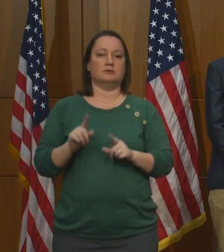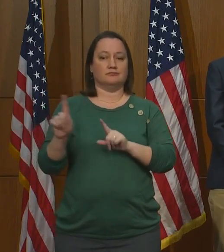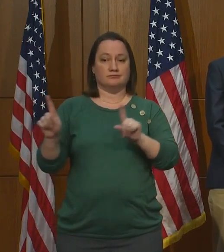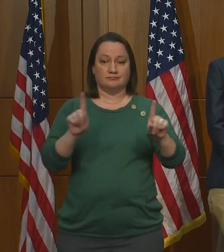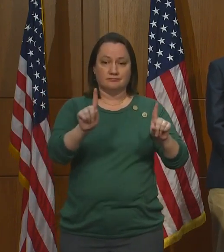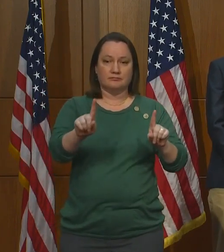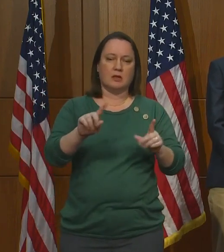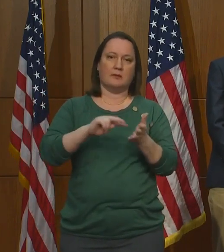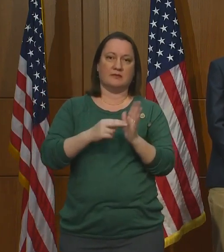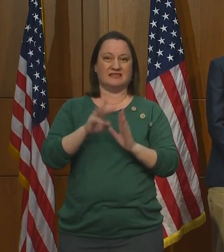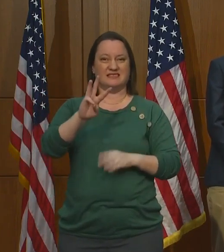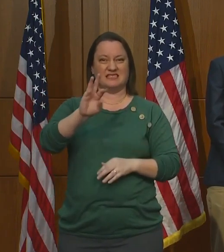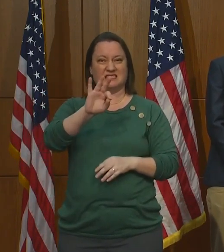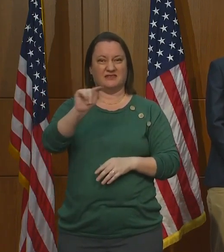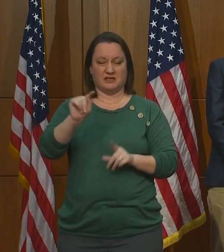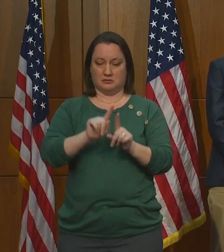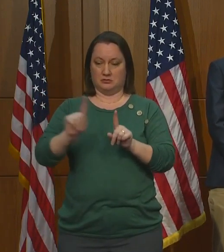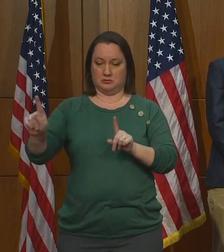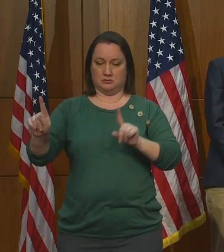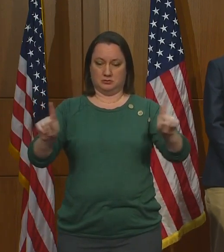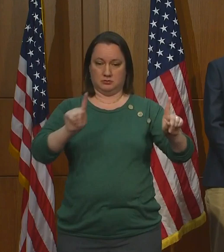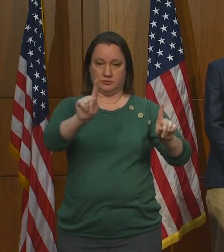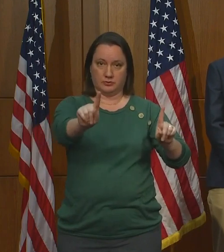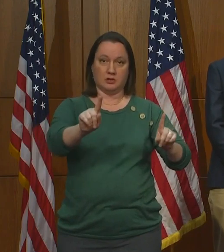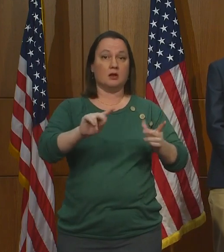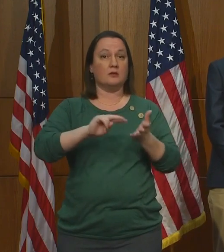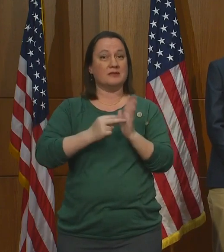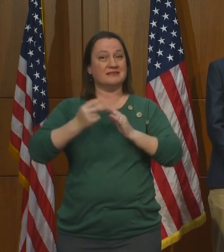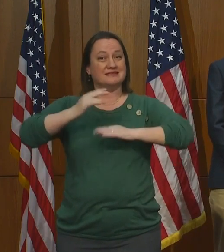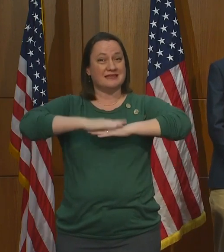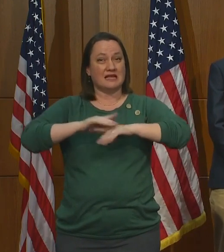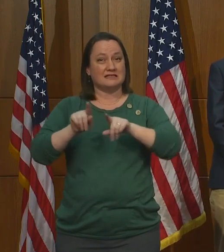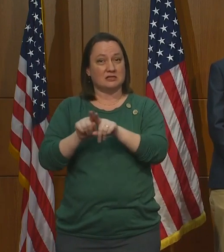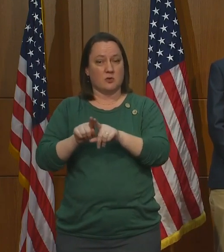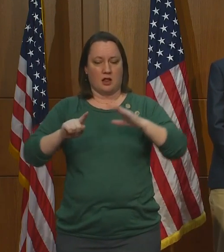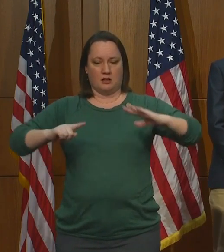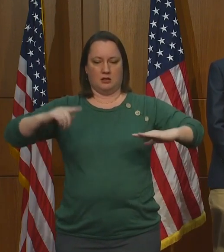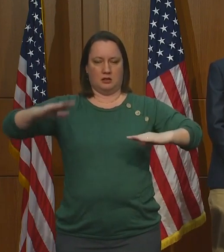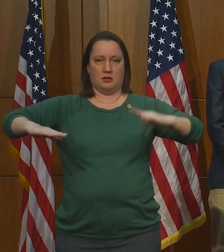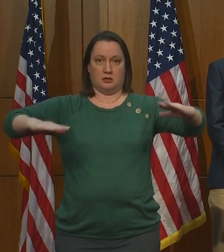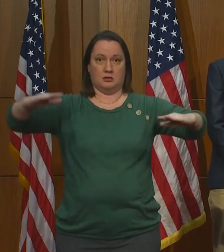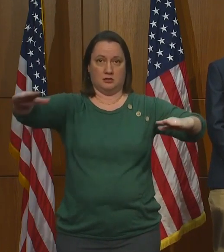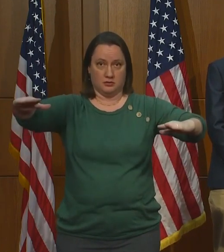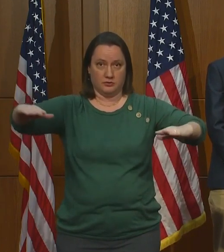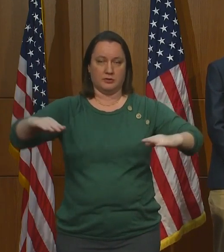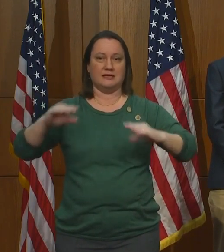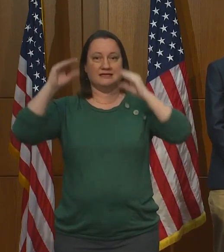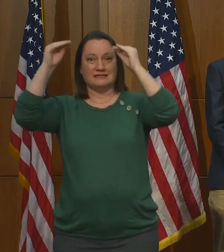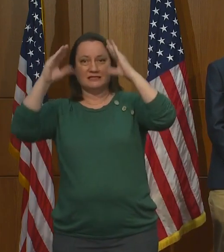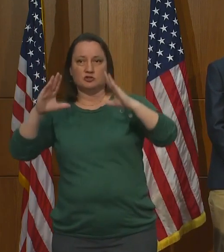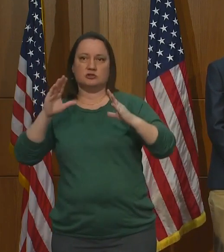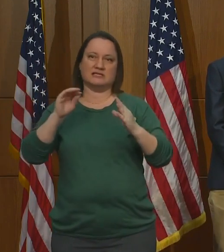DISTANCING STRATEGIES INCLUDE BUT ARE NOT LIMITED TO SIX FOOT PHYSICAL DISTANCING BETWEEN